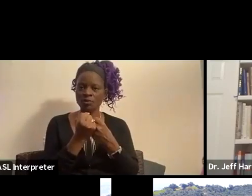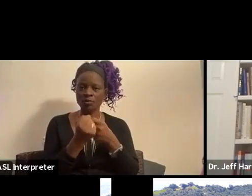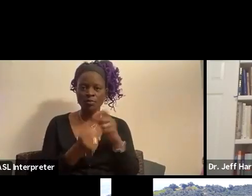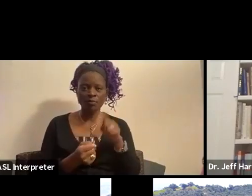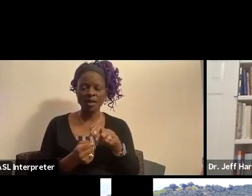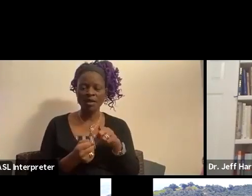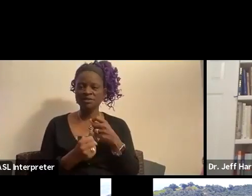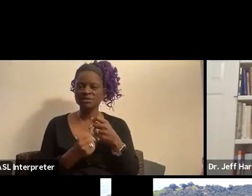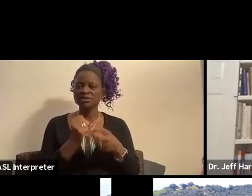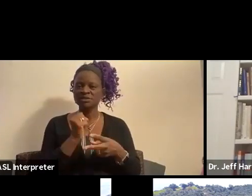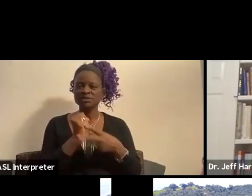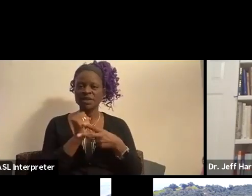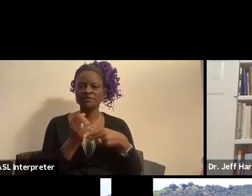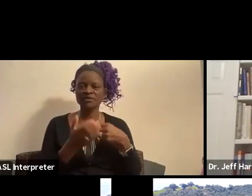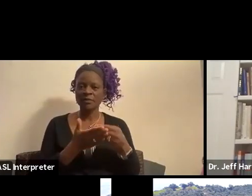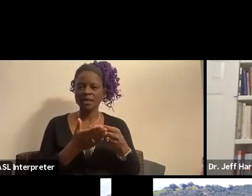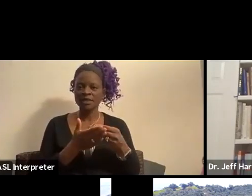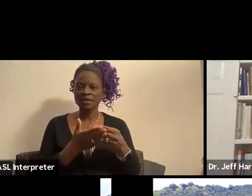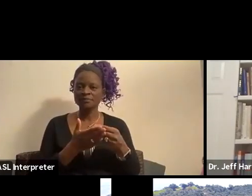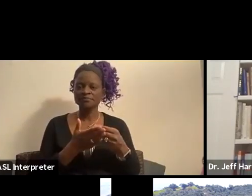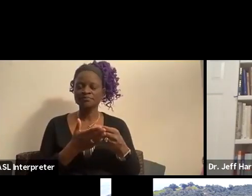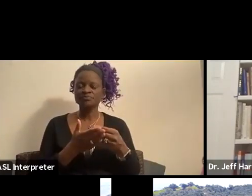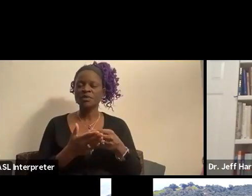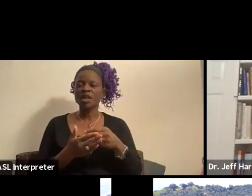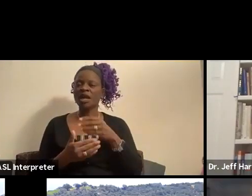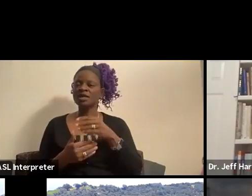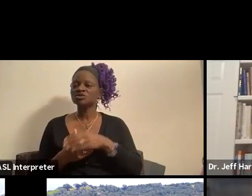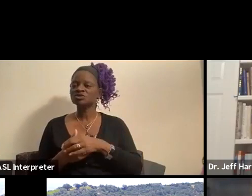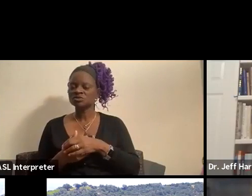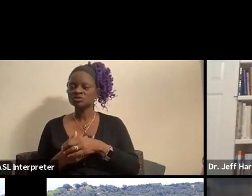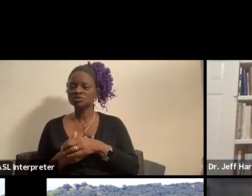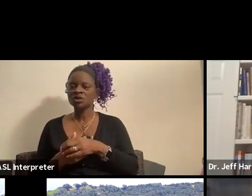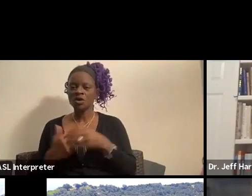said very clearly is that her own kids have been have been out of school a lot.